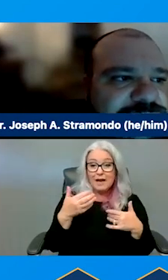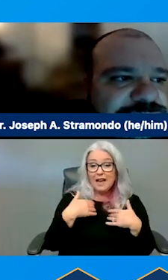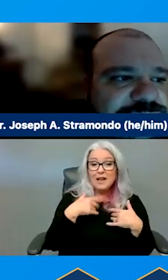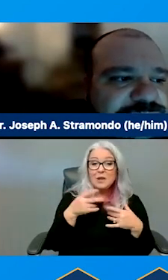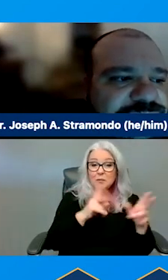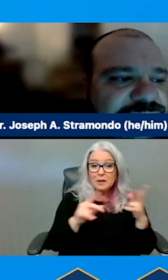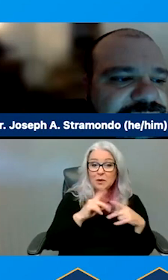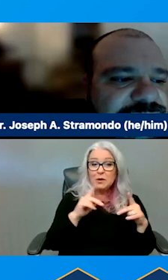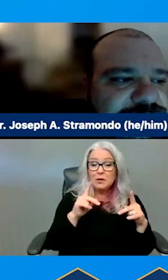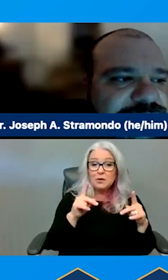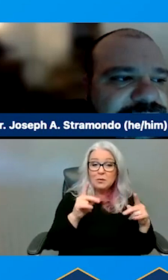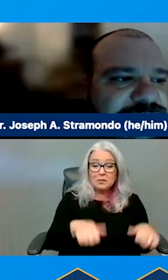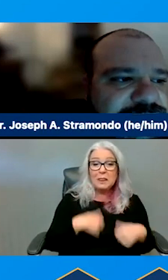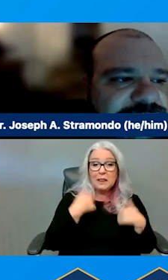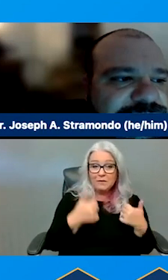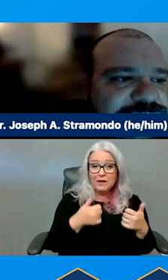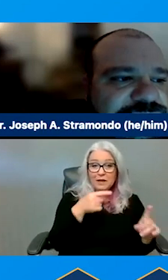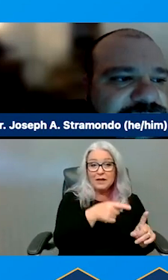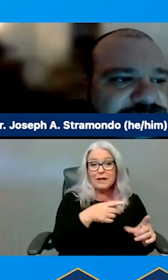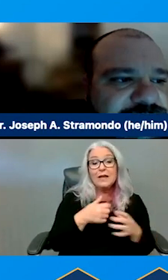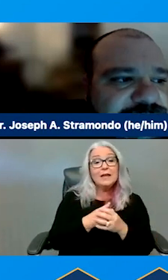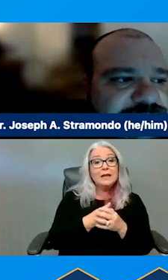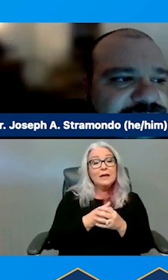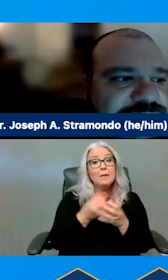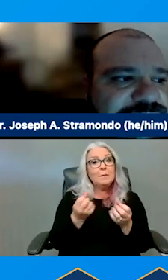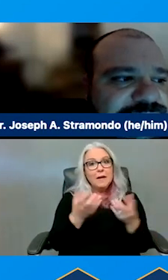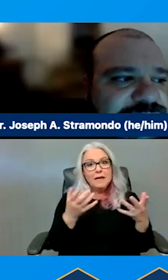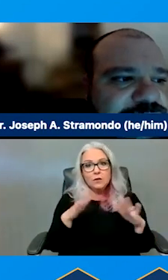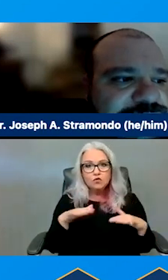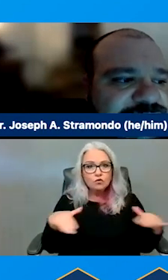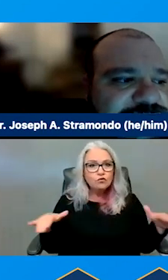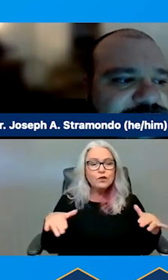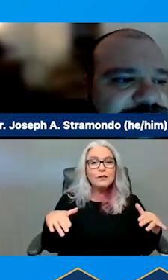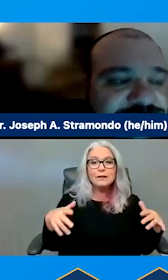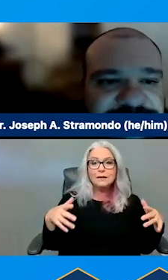a photo of a number of children